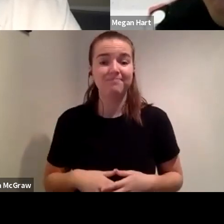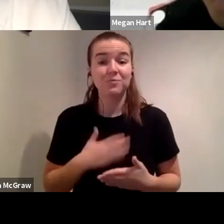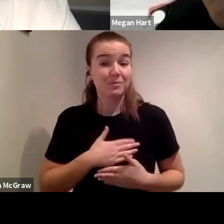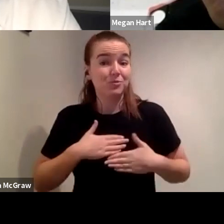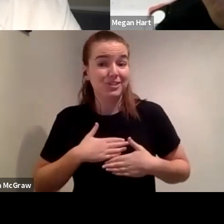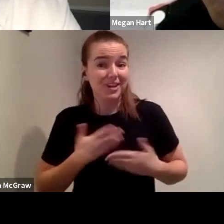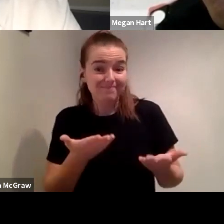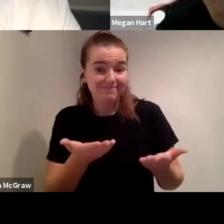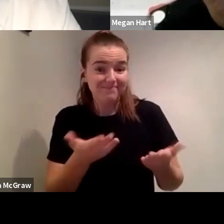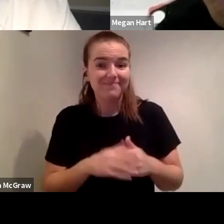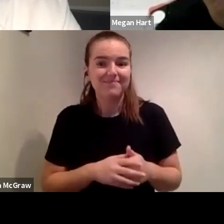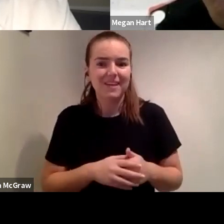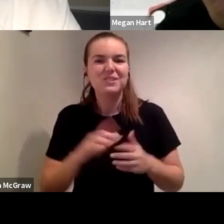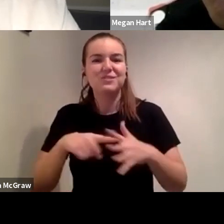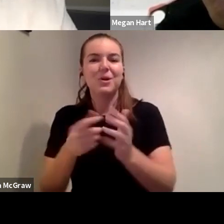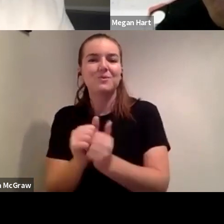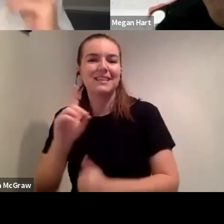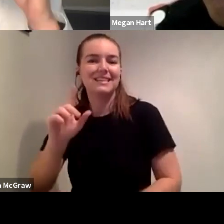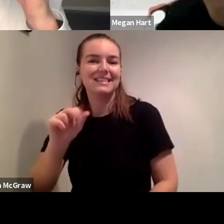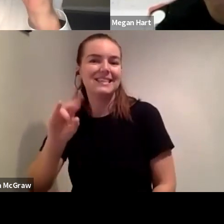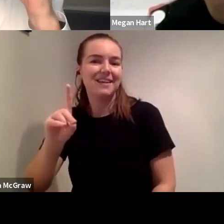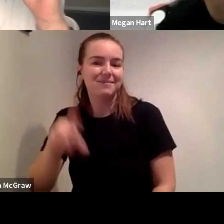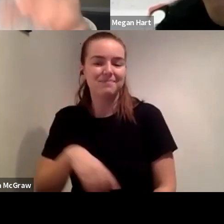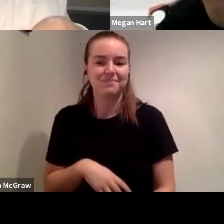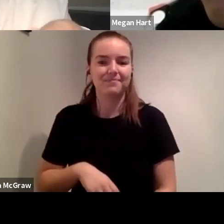to help people be success still at their job.